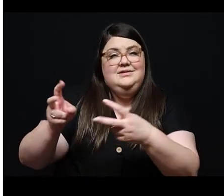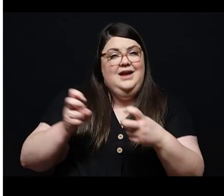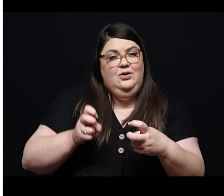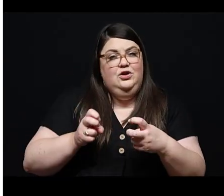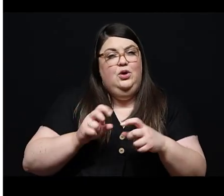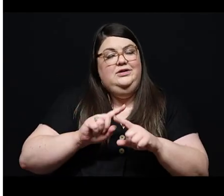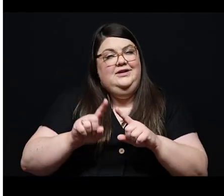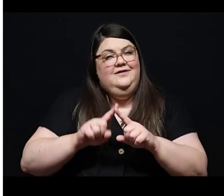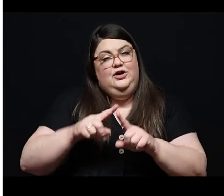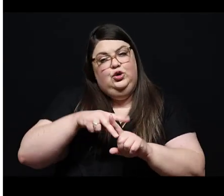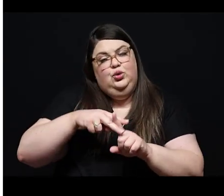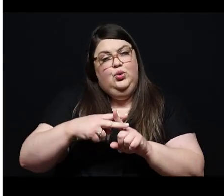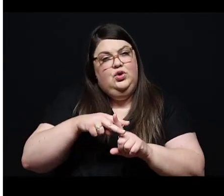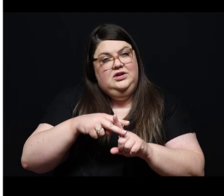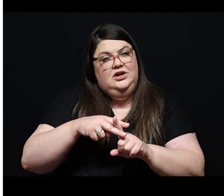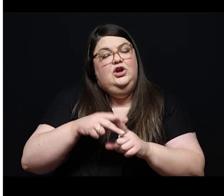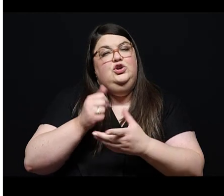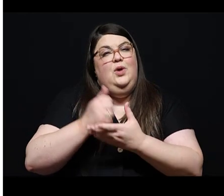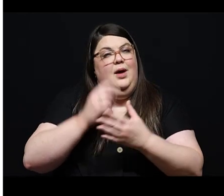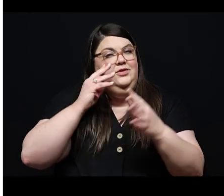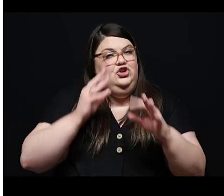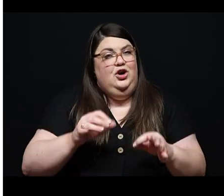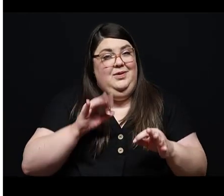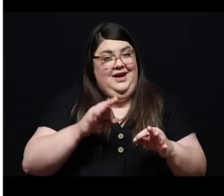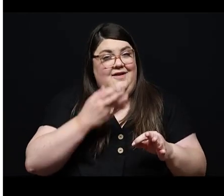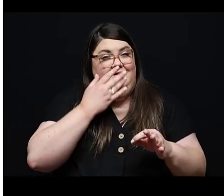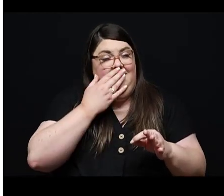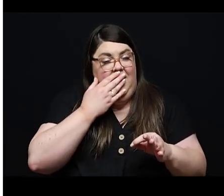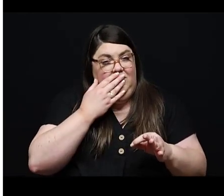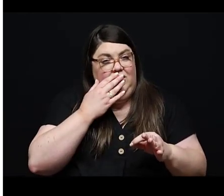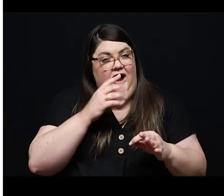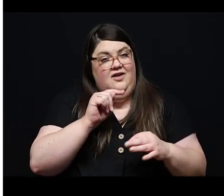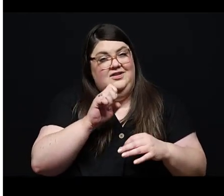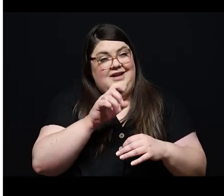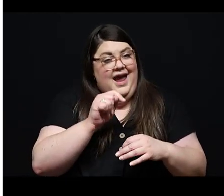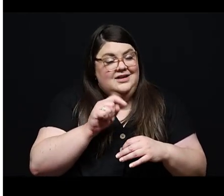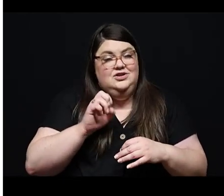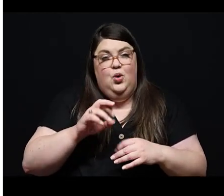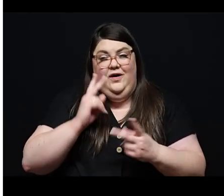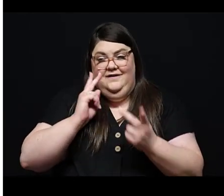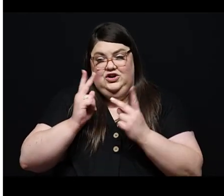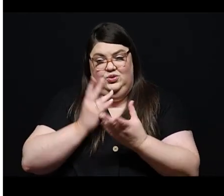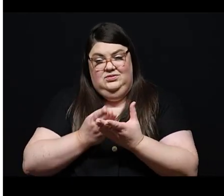to help determine if the text color or visuals in the document have enough color contrast ratio.